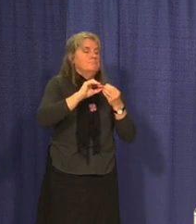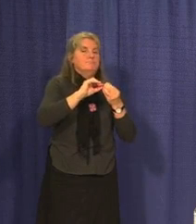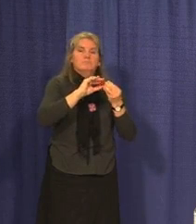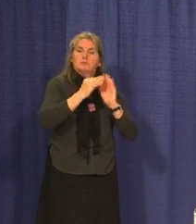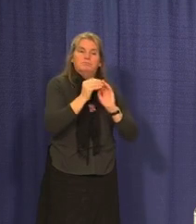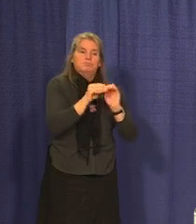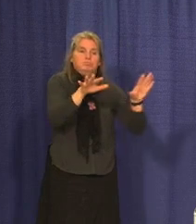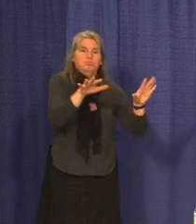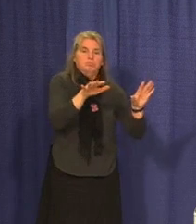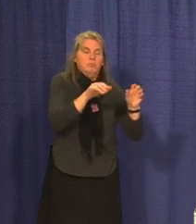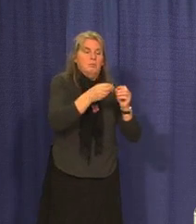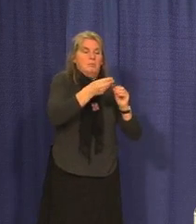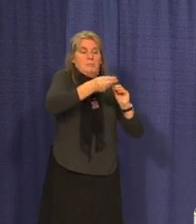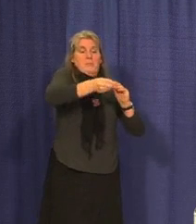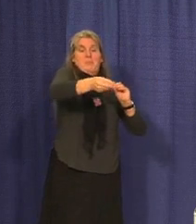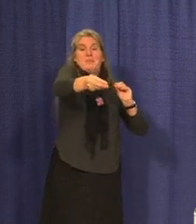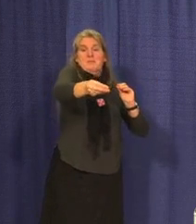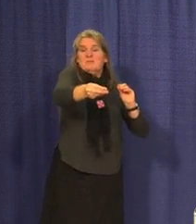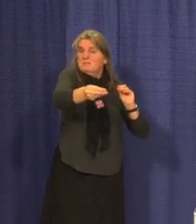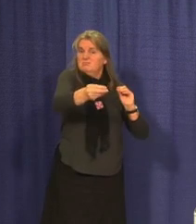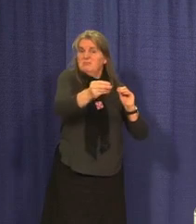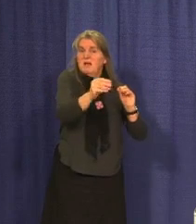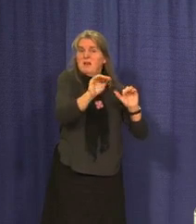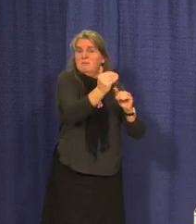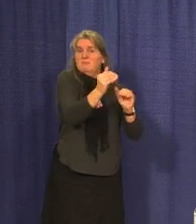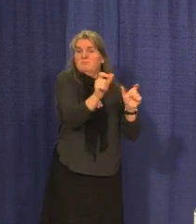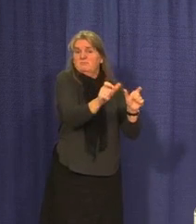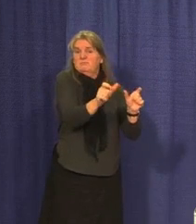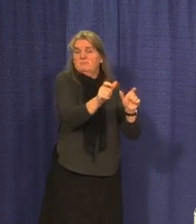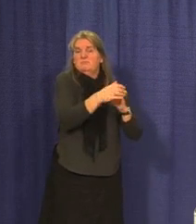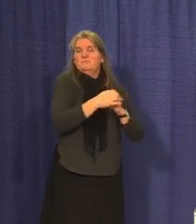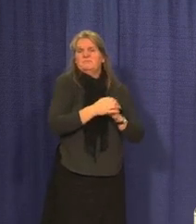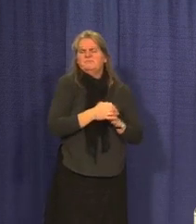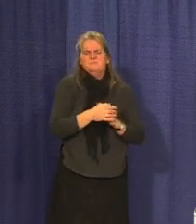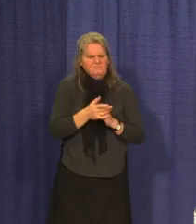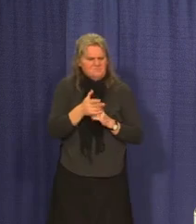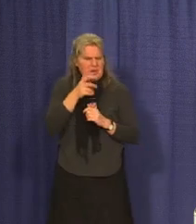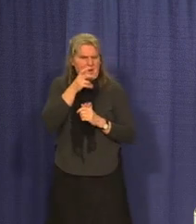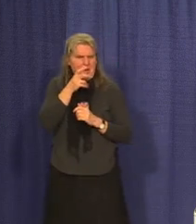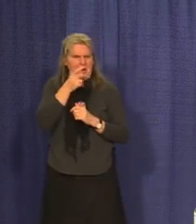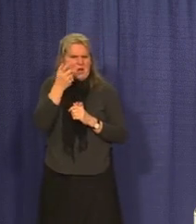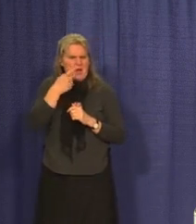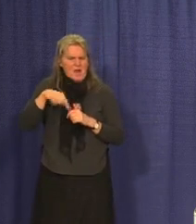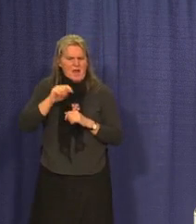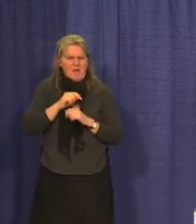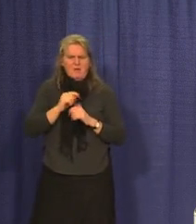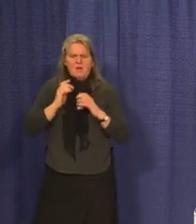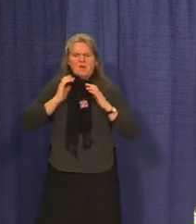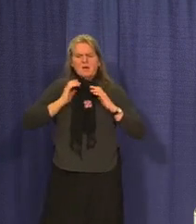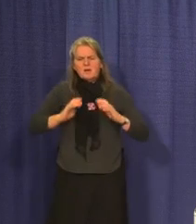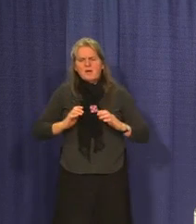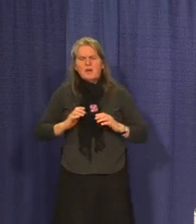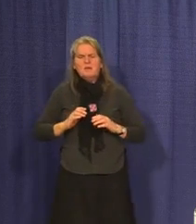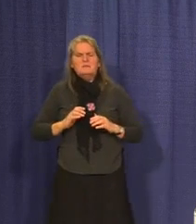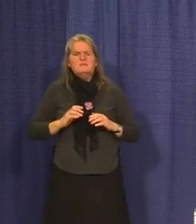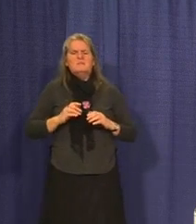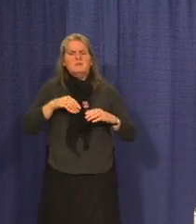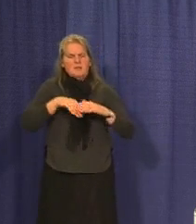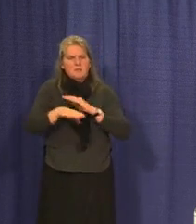into larger outbreaks for ongoing transmission. I have heard of numerous incidents that have included